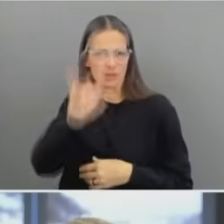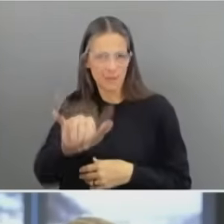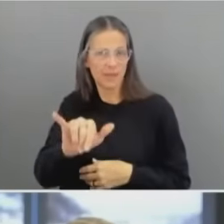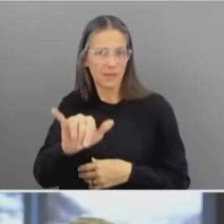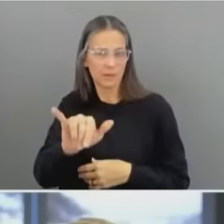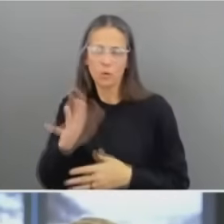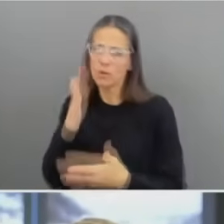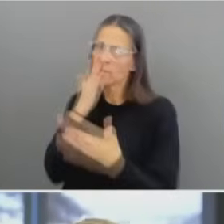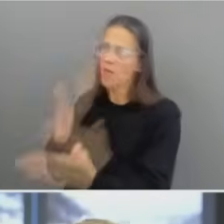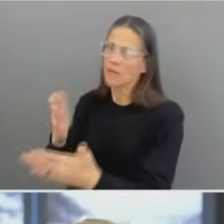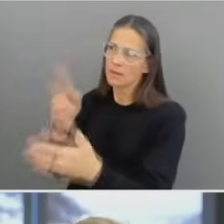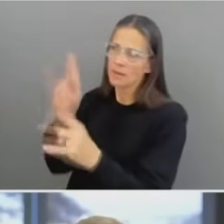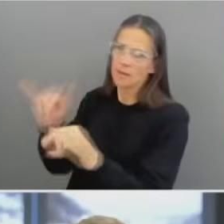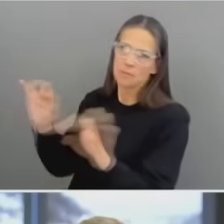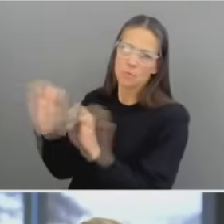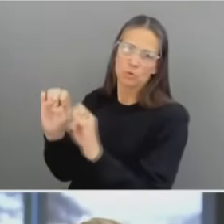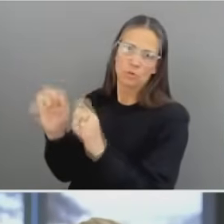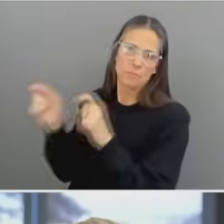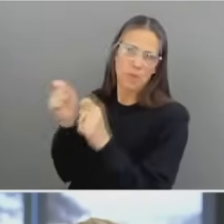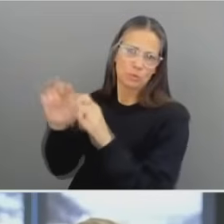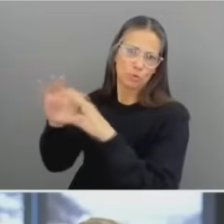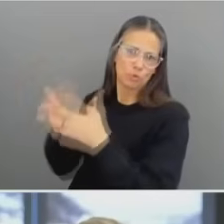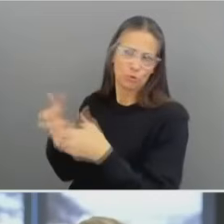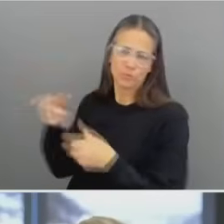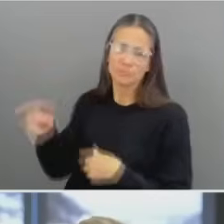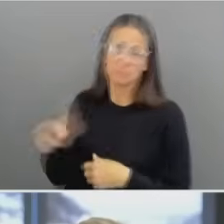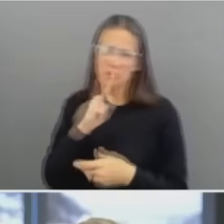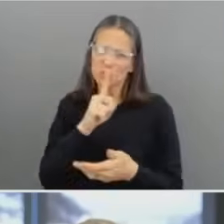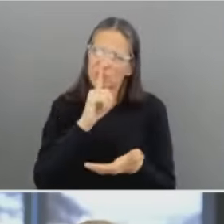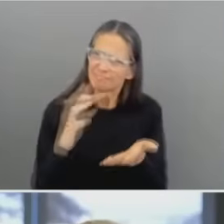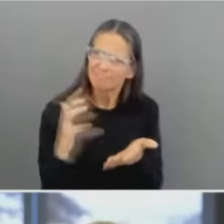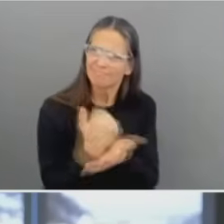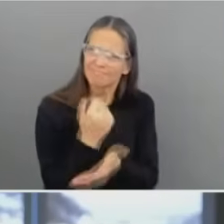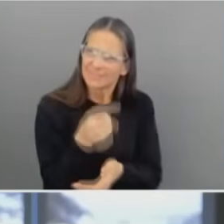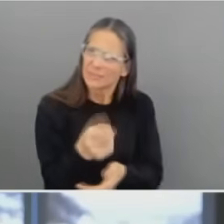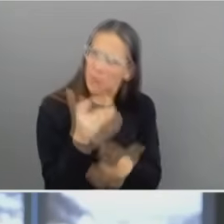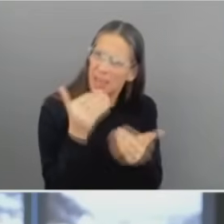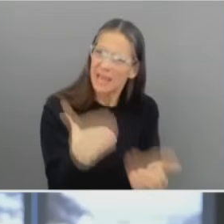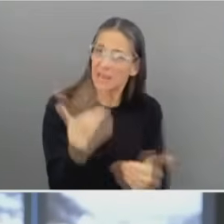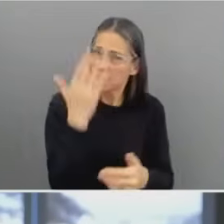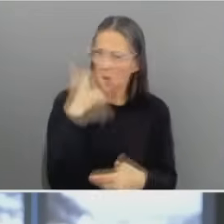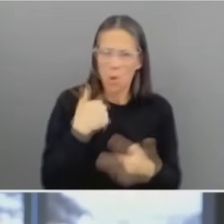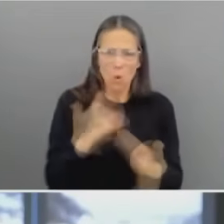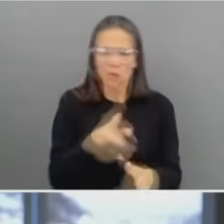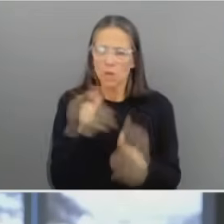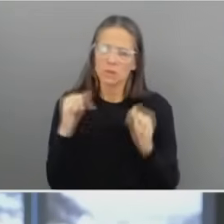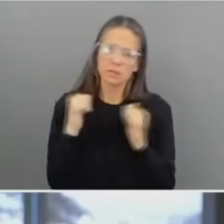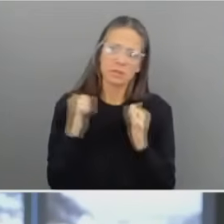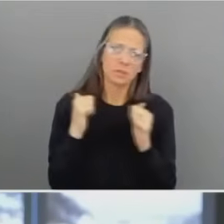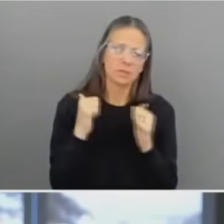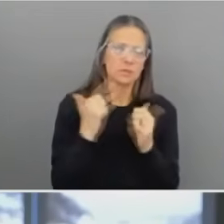MOST OF THESE HAVE BEEN SET UP BY COUNTY EMERGENCY MANAGEMENT, SO MAKE SURE THAT YOU THANK THEM. TAKE ADVANTAGE OF THIS.